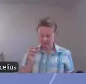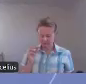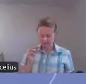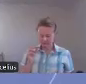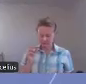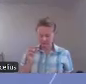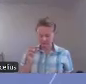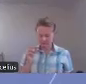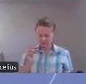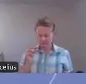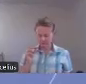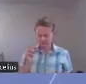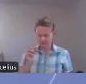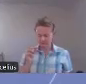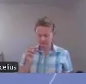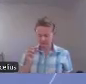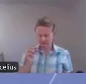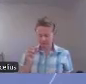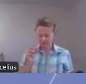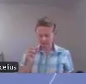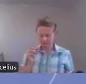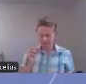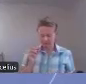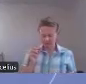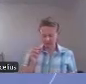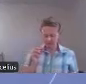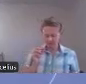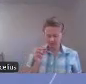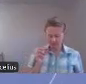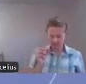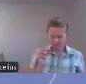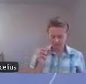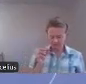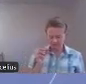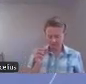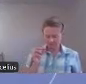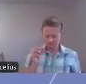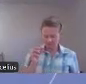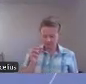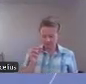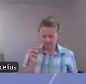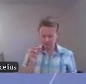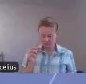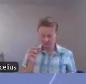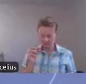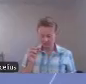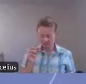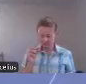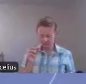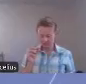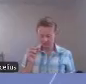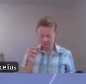in ethical issues and social and behavioral research. And not only was it made with people